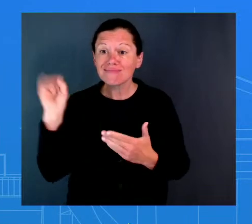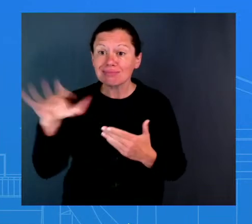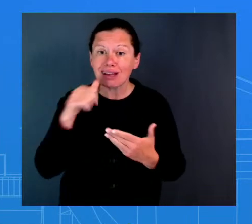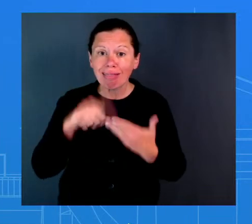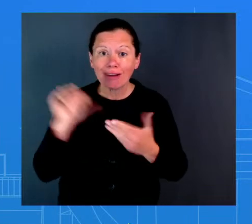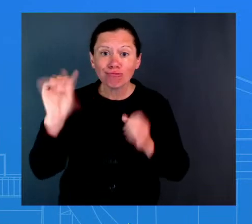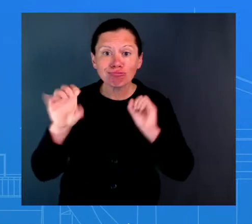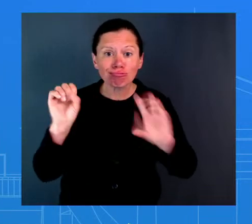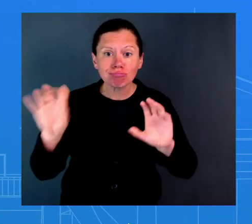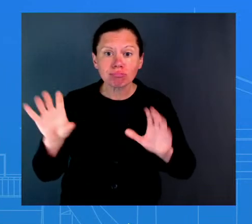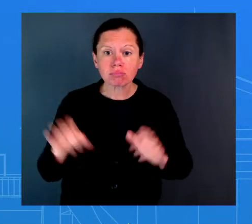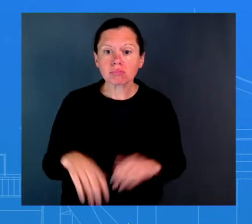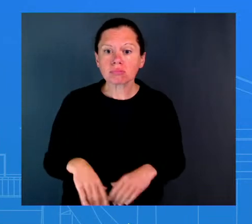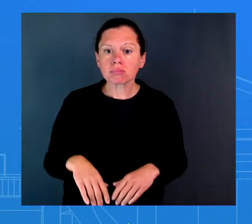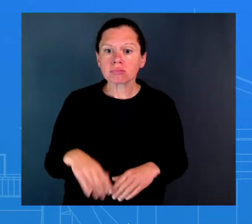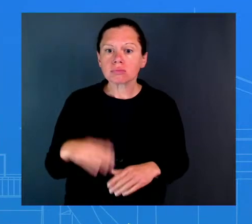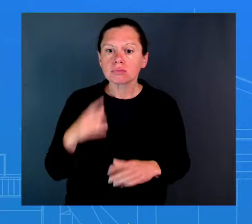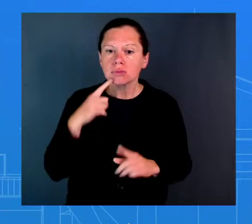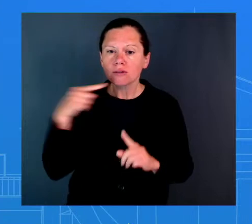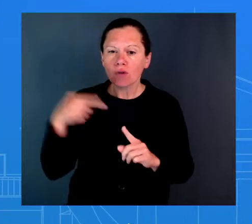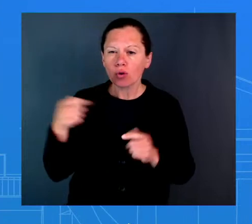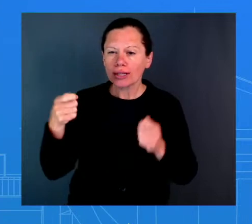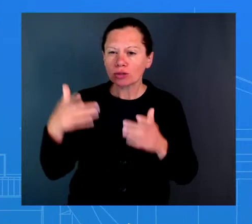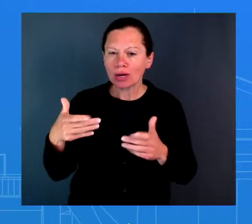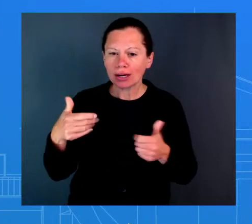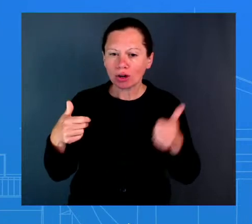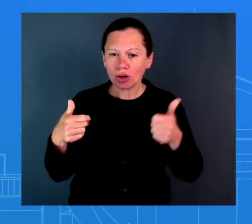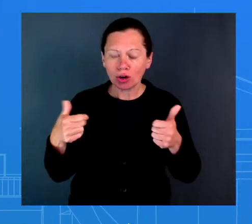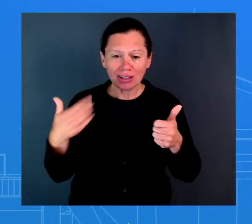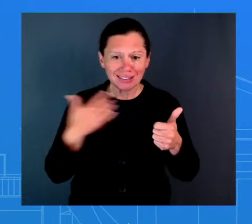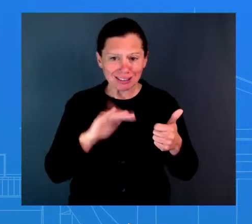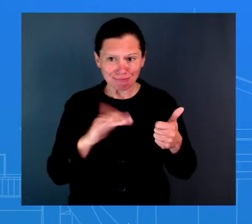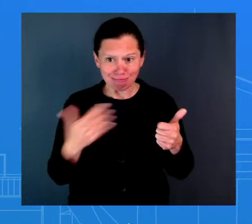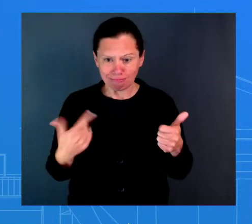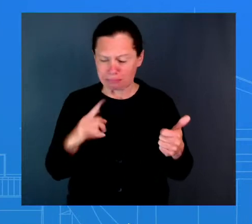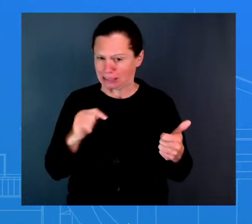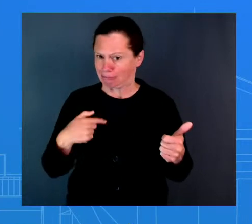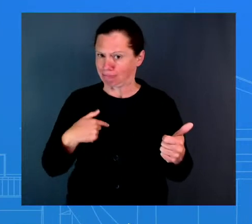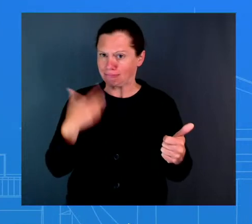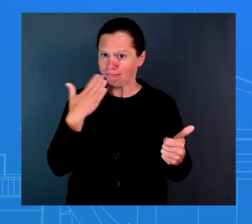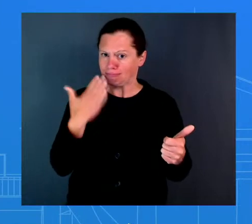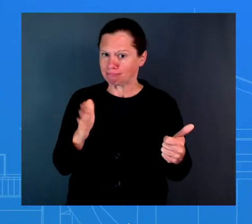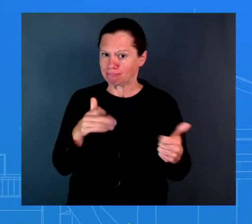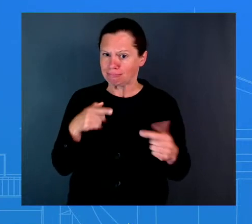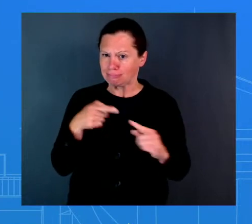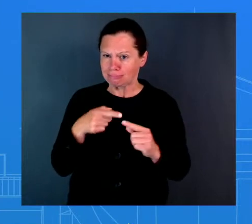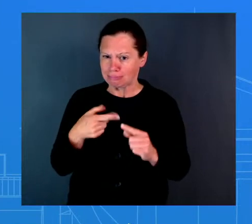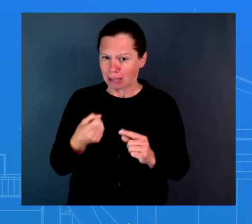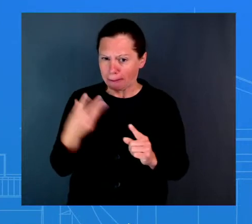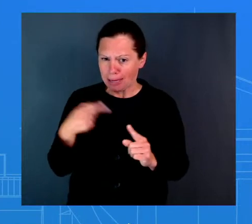saying that they were unaware of just how much the administration has spent thus far in support of Ukraine.